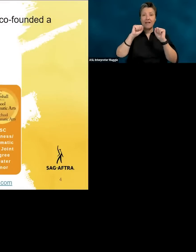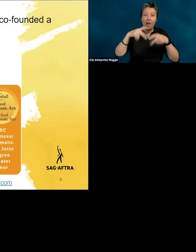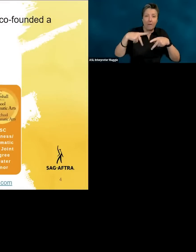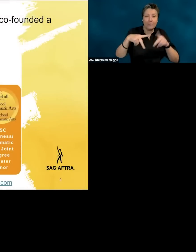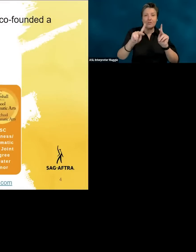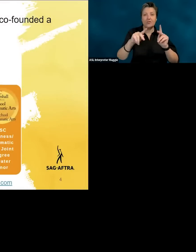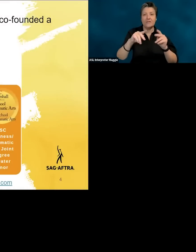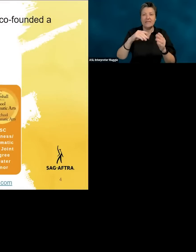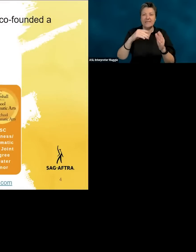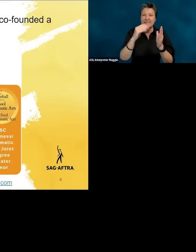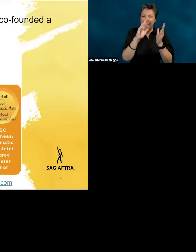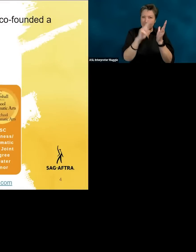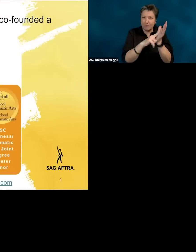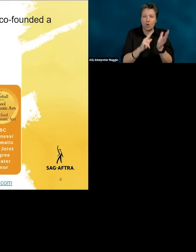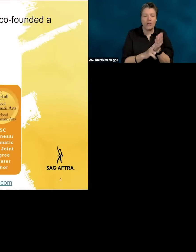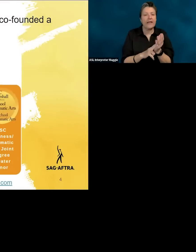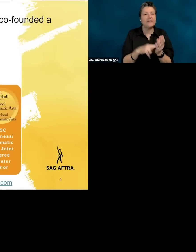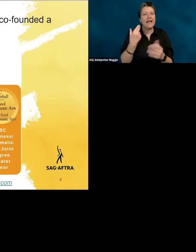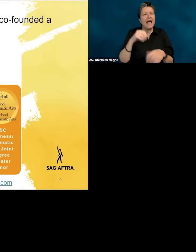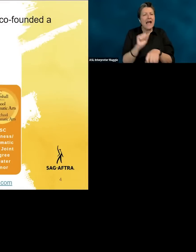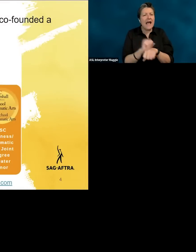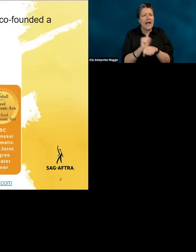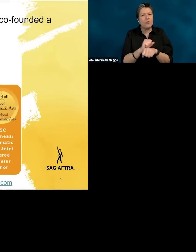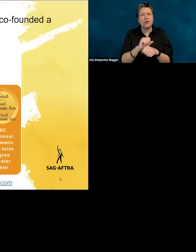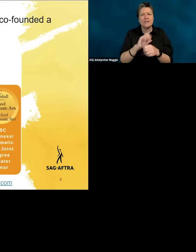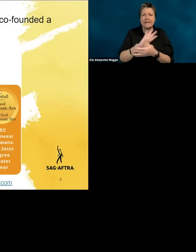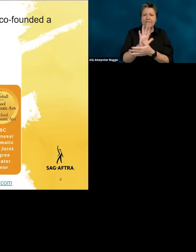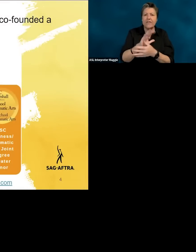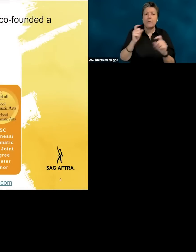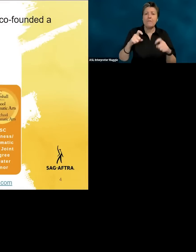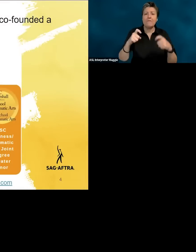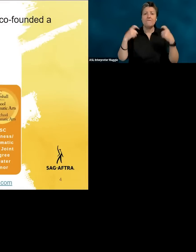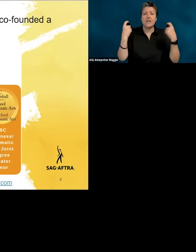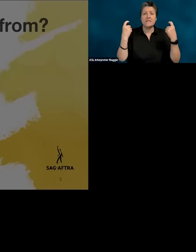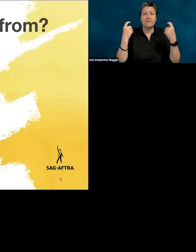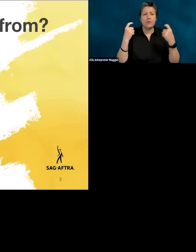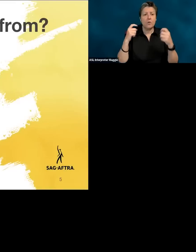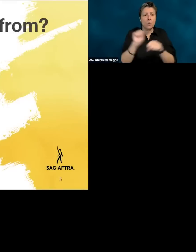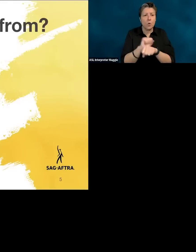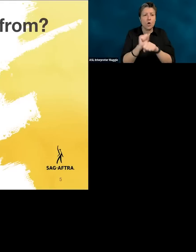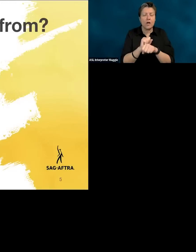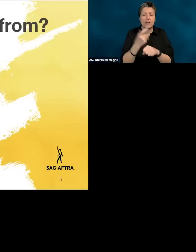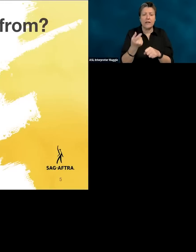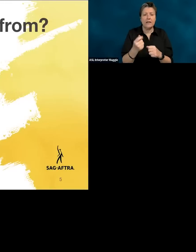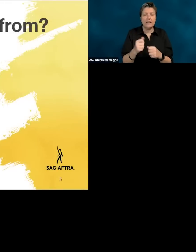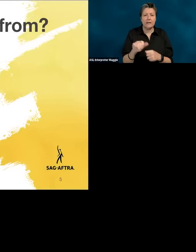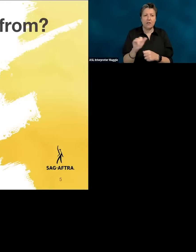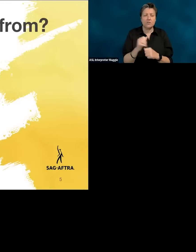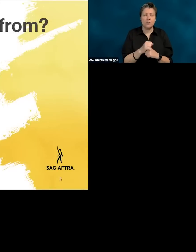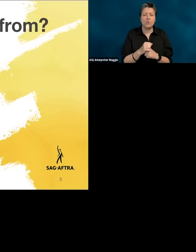producing film festival work. So that's where this information comes from. And I've been able to help